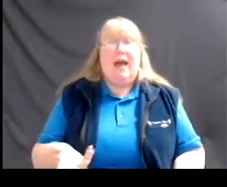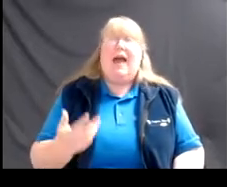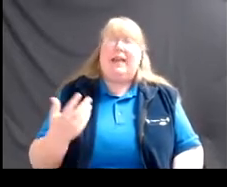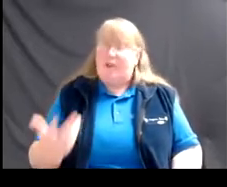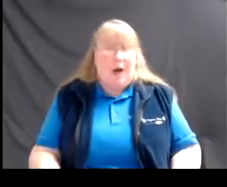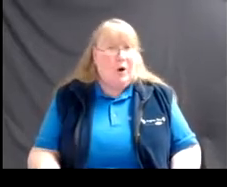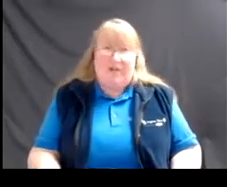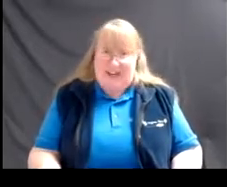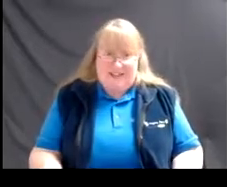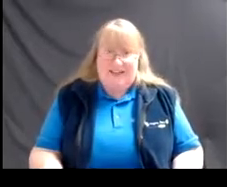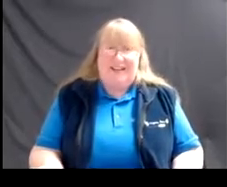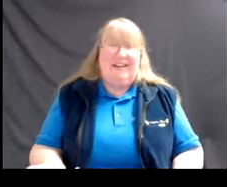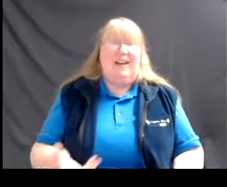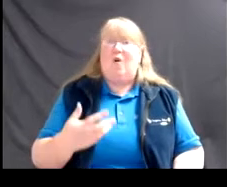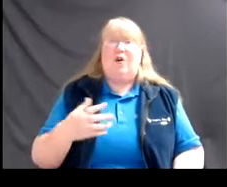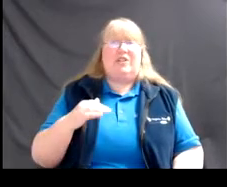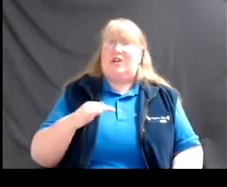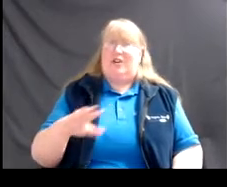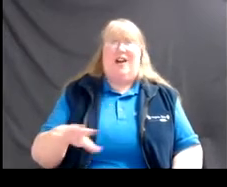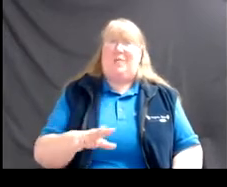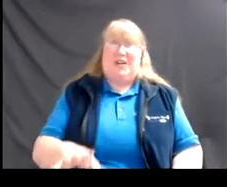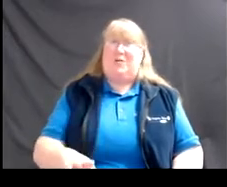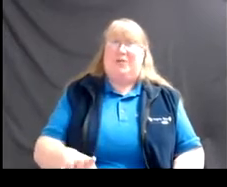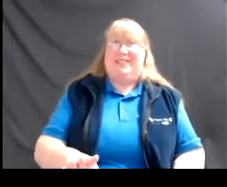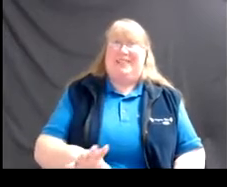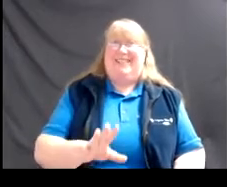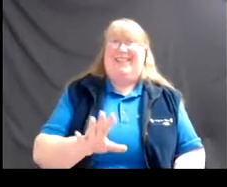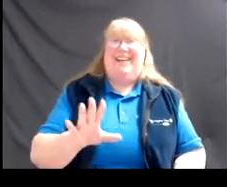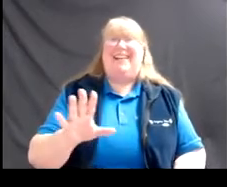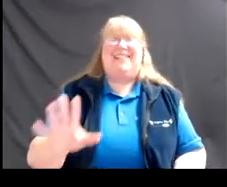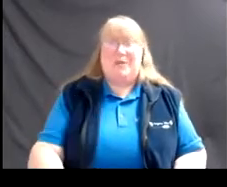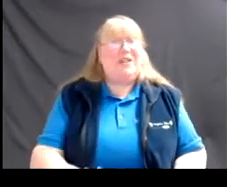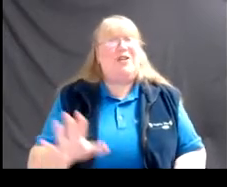Now, they are not perfect. And of course, they should not be used as a substitute